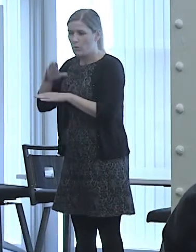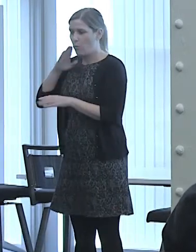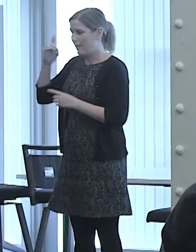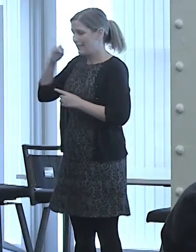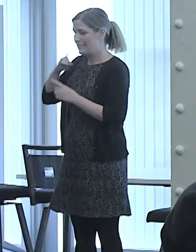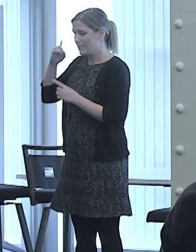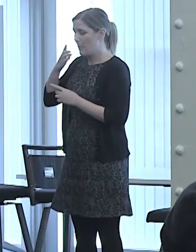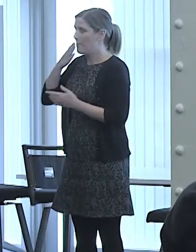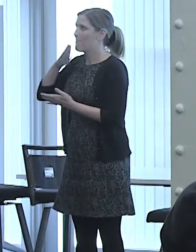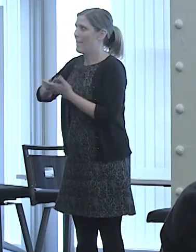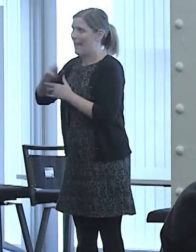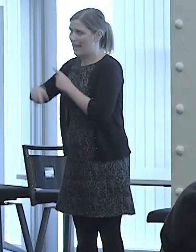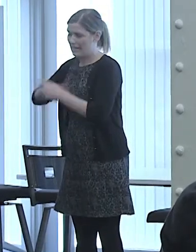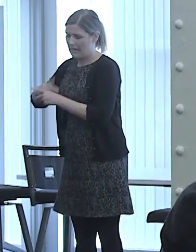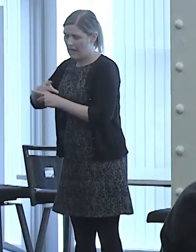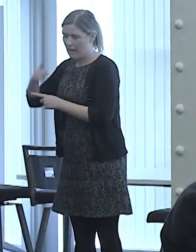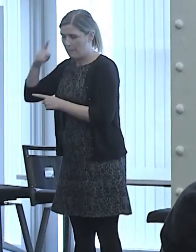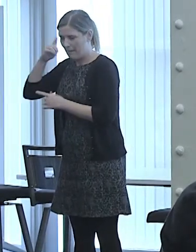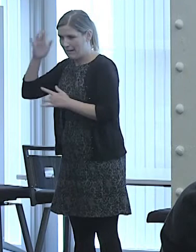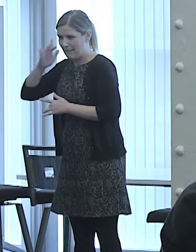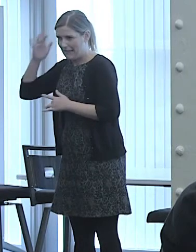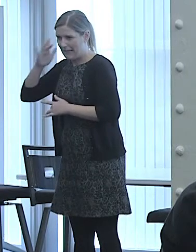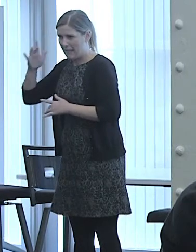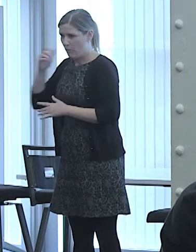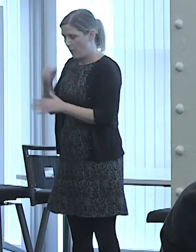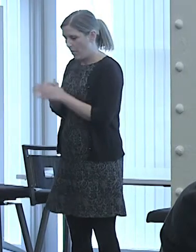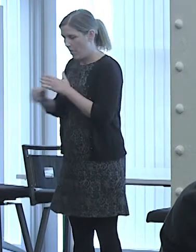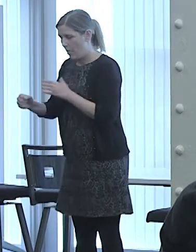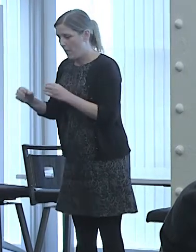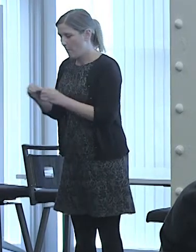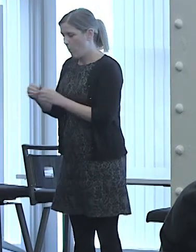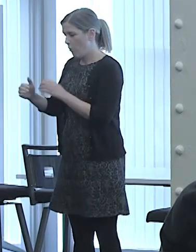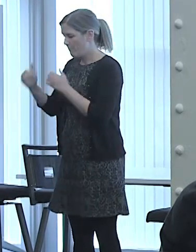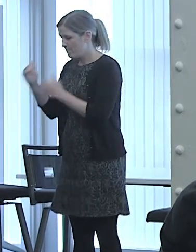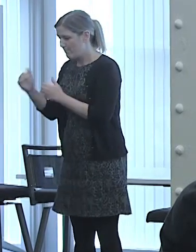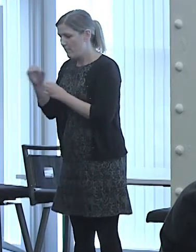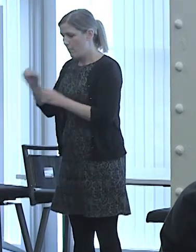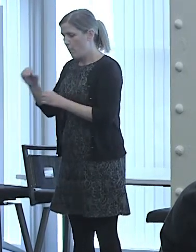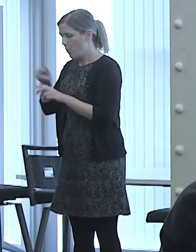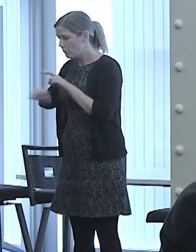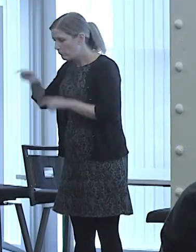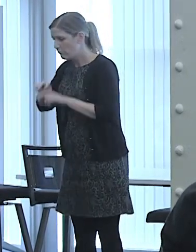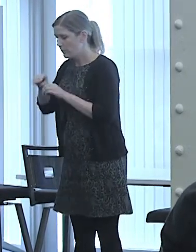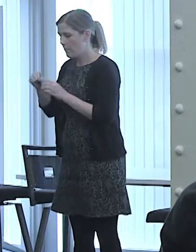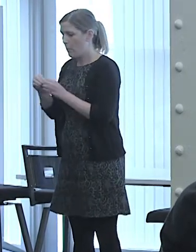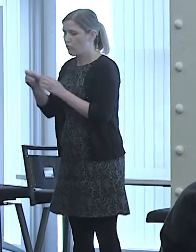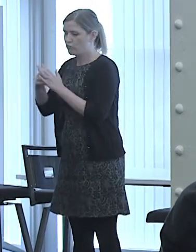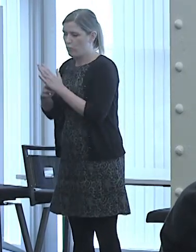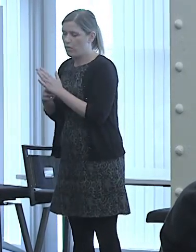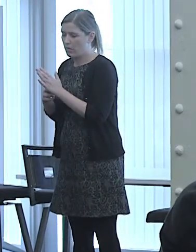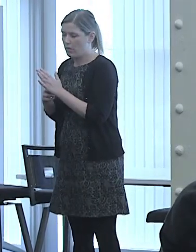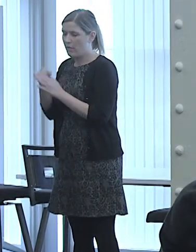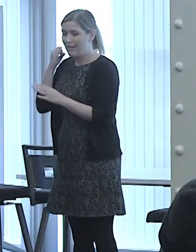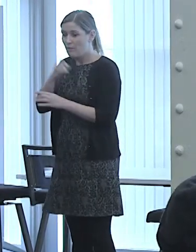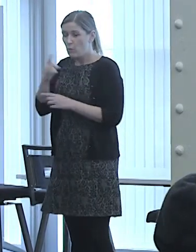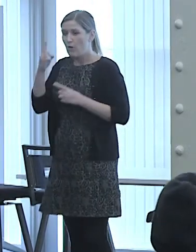the bad kind of mentally ill, and placed under greater restriction and greater surveillance in the institution. That if you are considered acceptable,